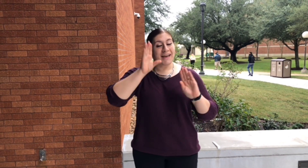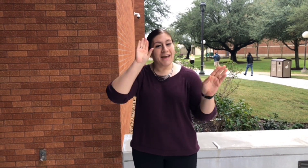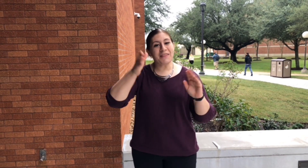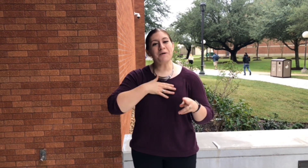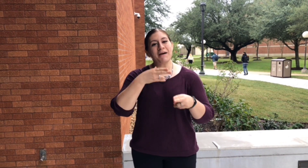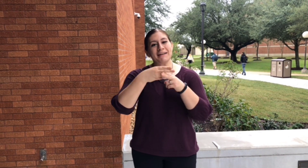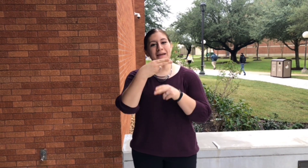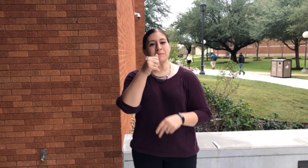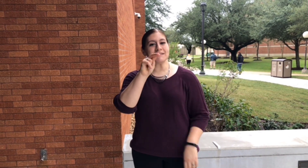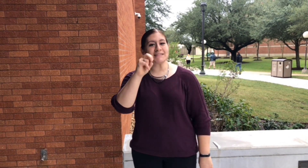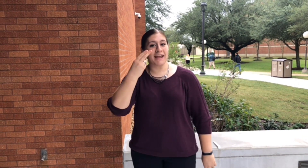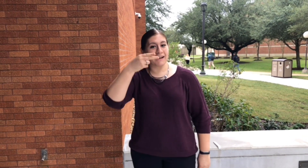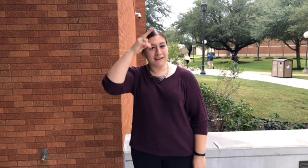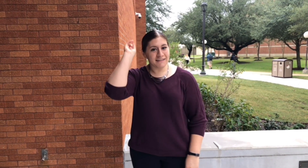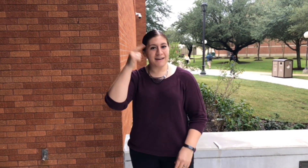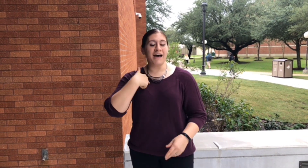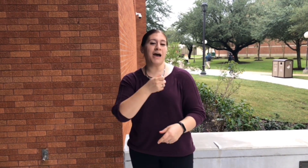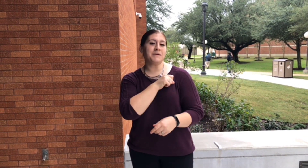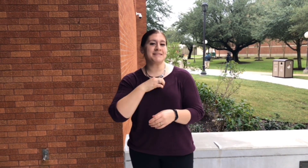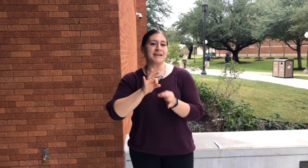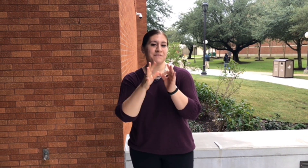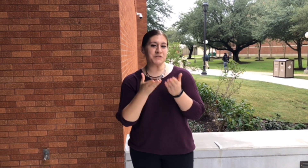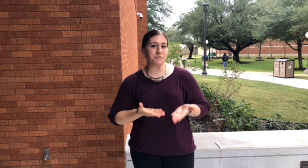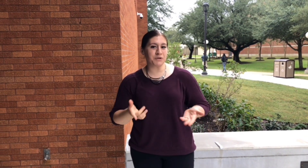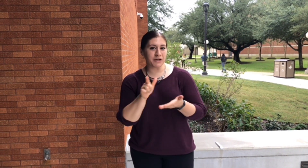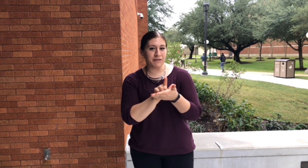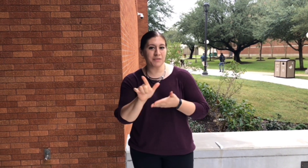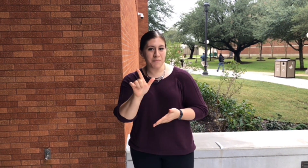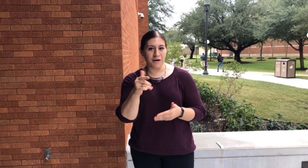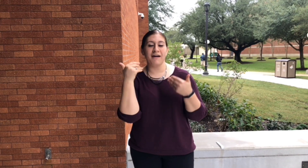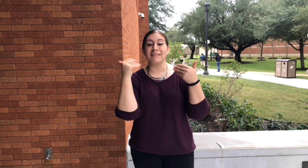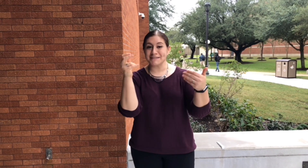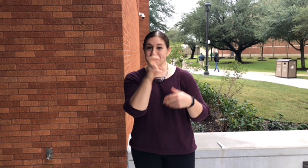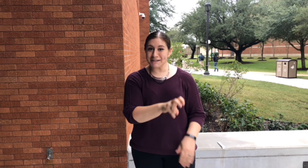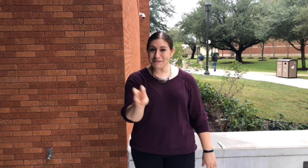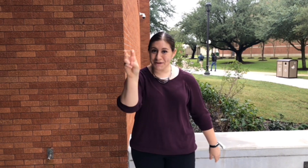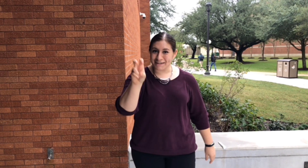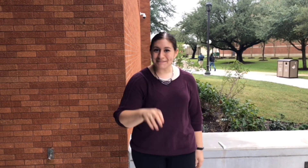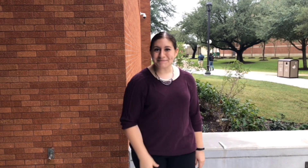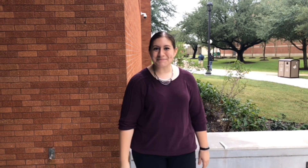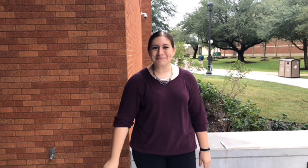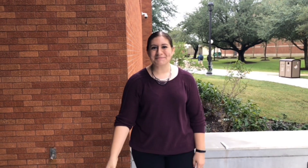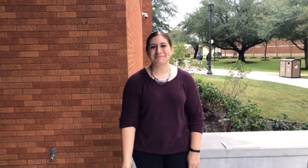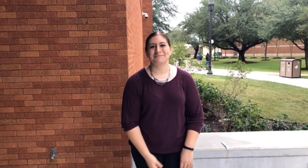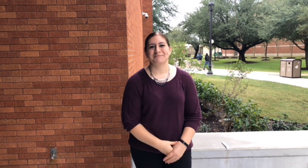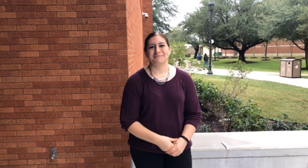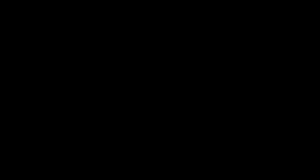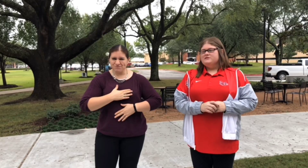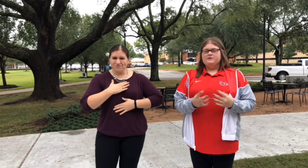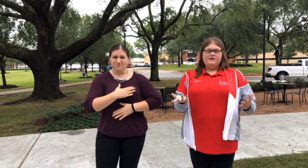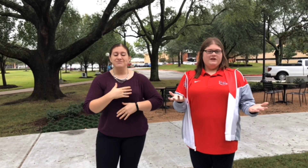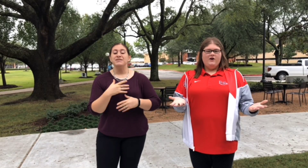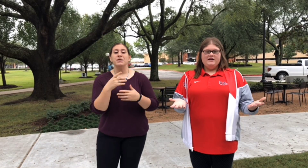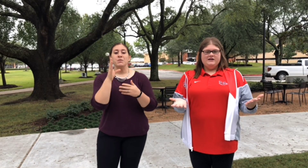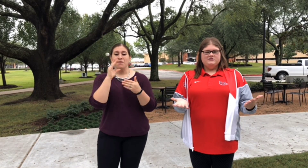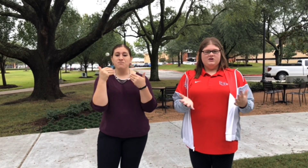Hello my name is Hannah. I'm a staff interpreter here at Lamar and let's go take a tour! We're gonna go ahead and get started